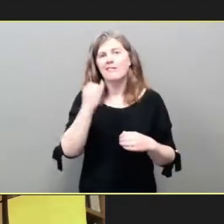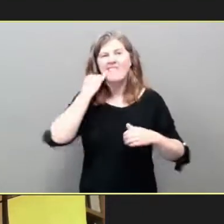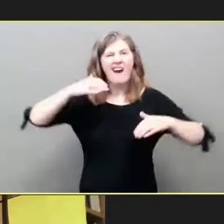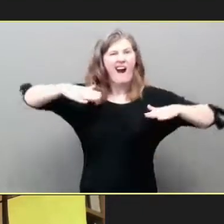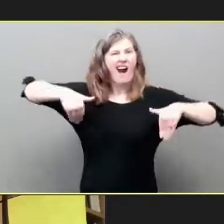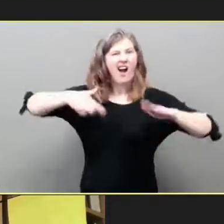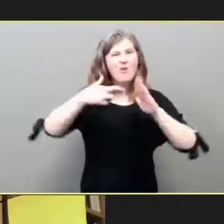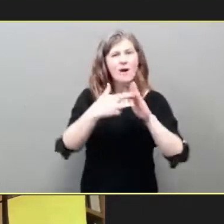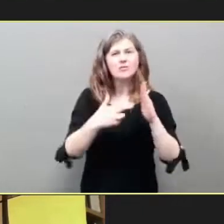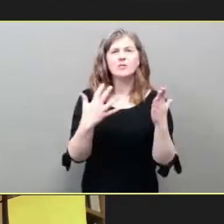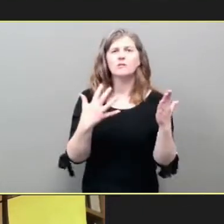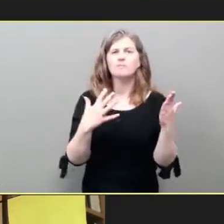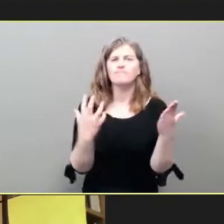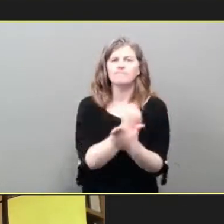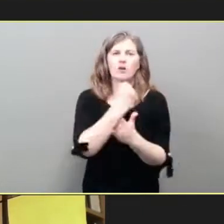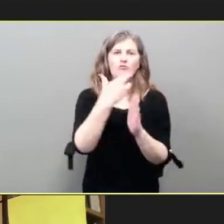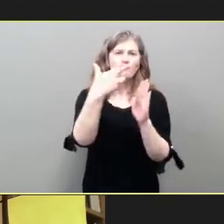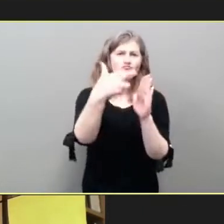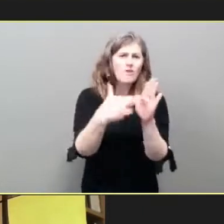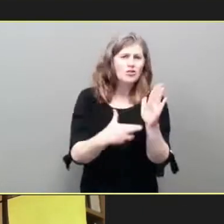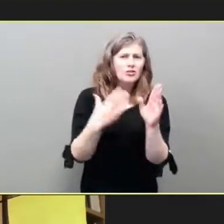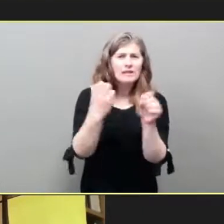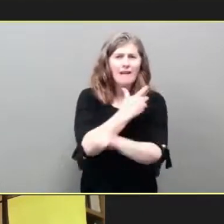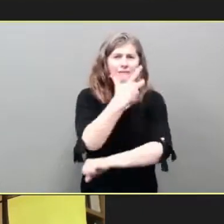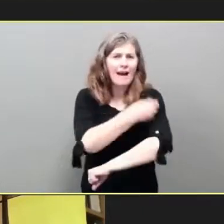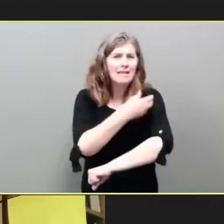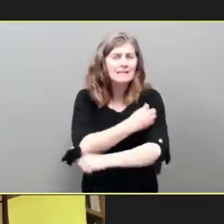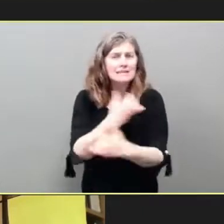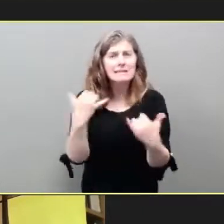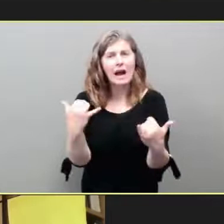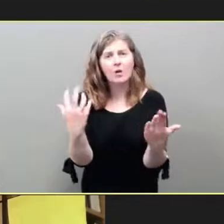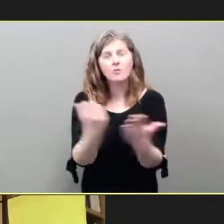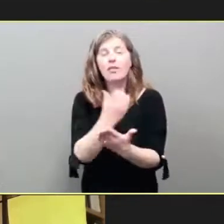register and get your vaccine. Um And I thank you all for your patients early